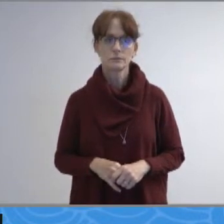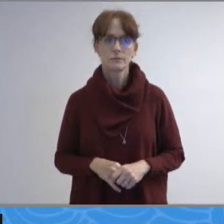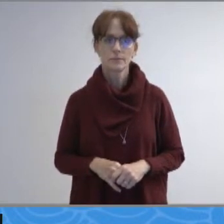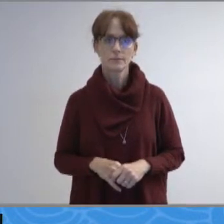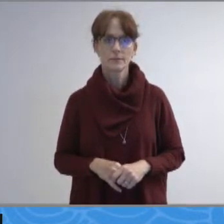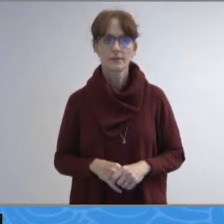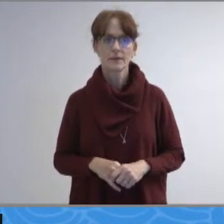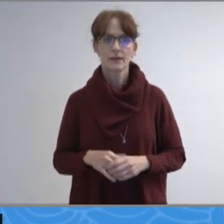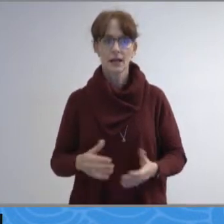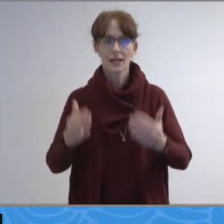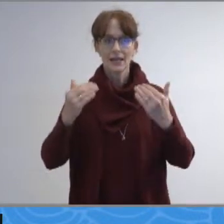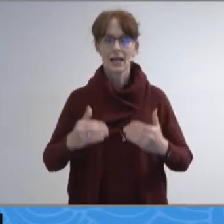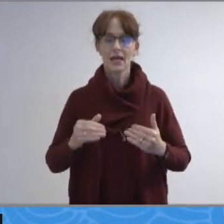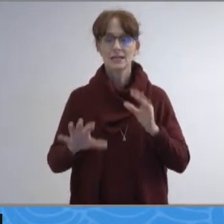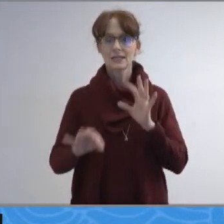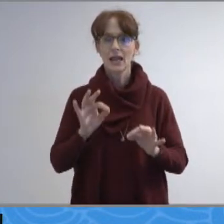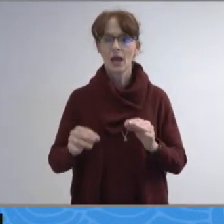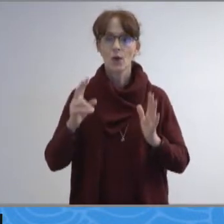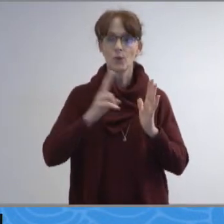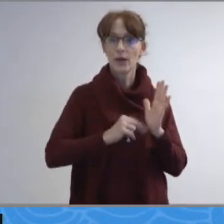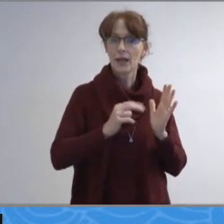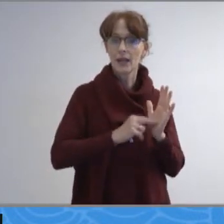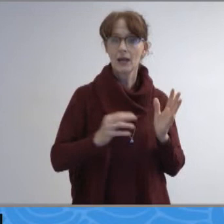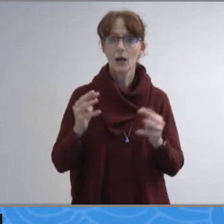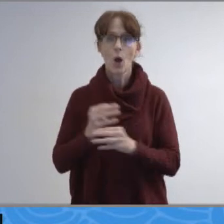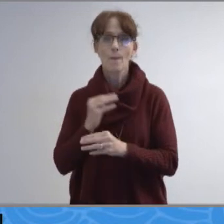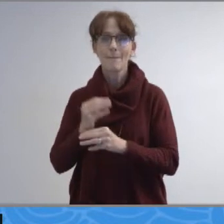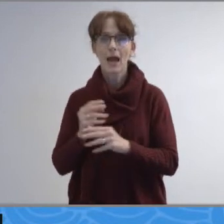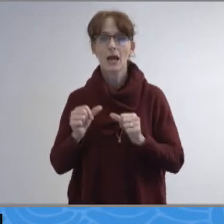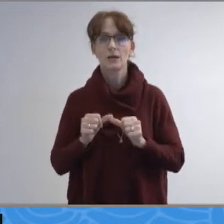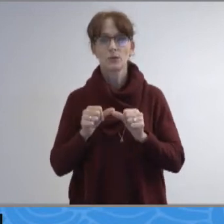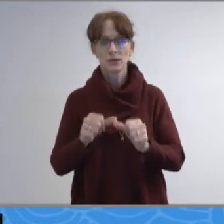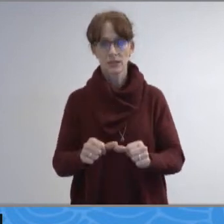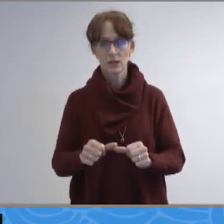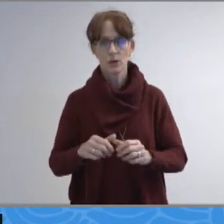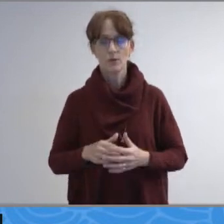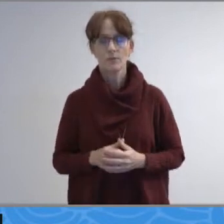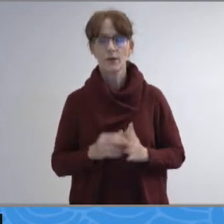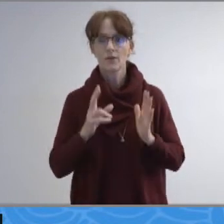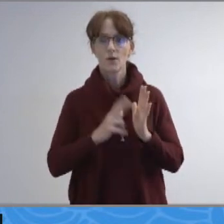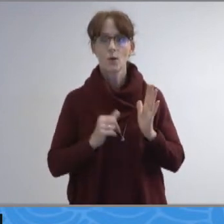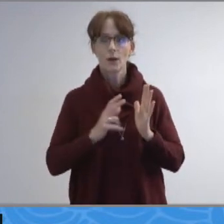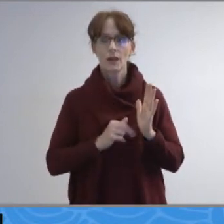Next, they will select reading or math to continue. For reading, click on the book